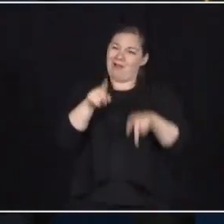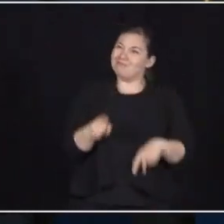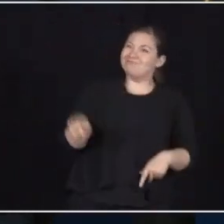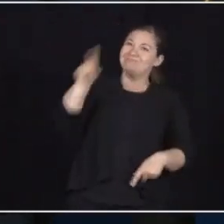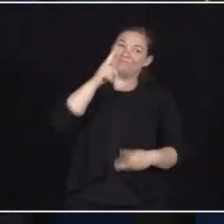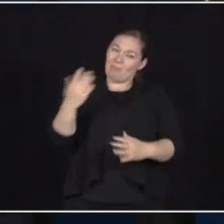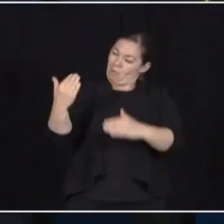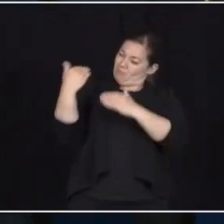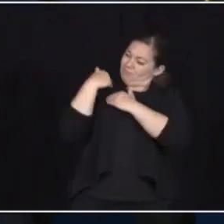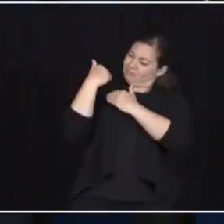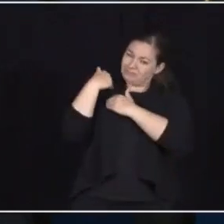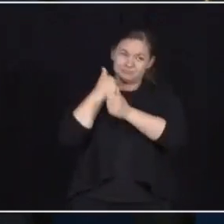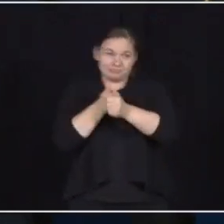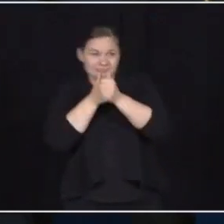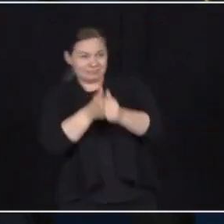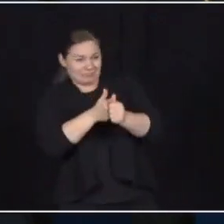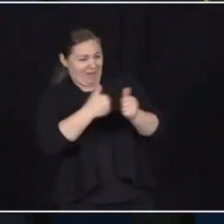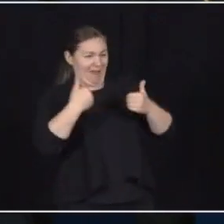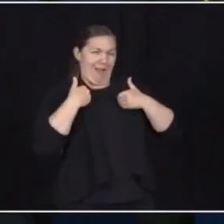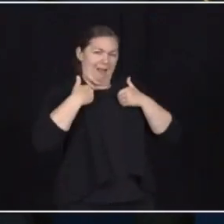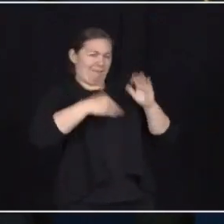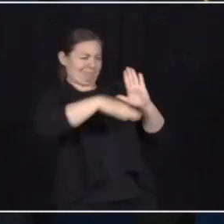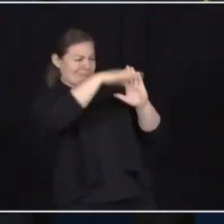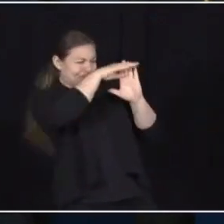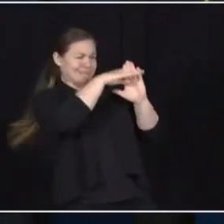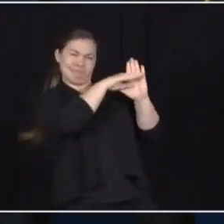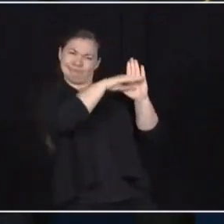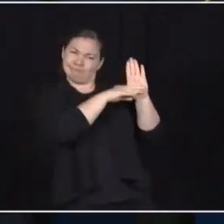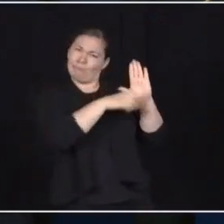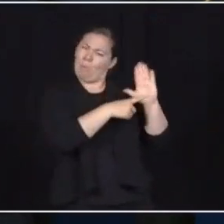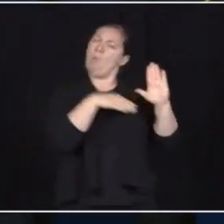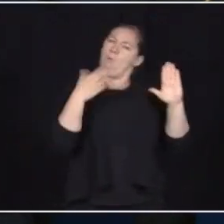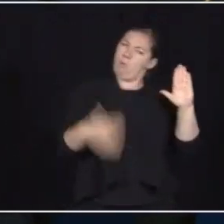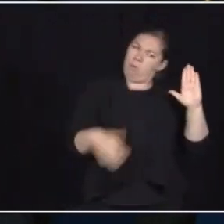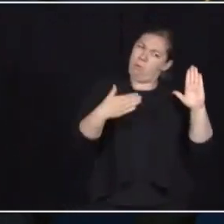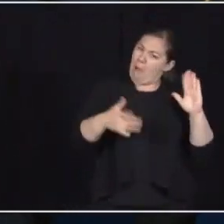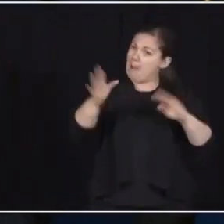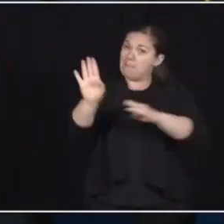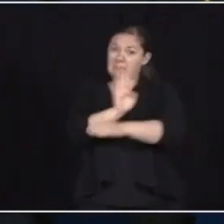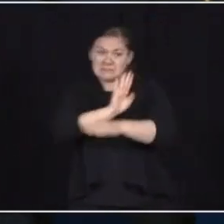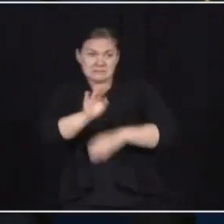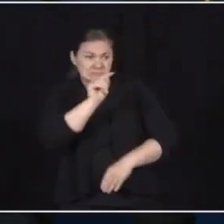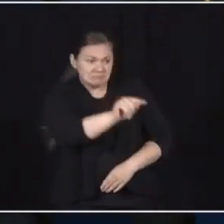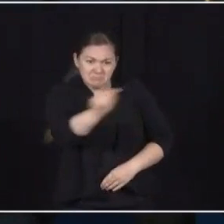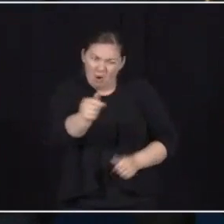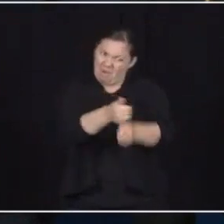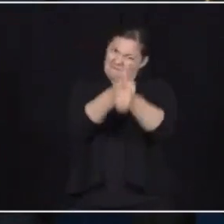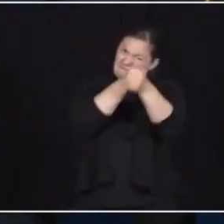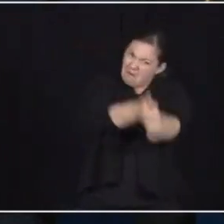other, by following public health advice. We saw businesses doing their part by taking the public health guidance